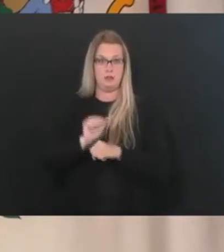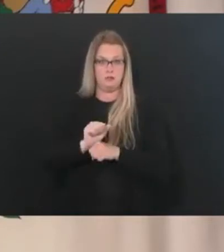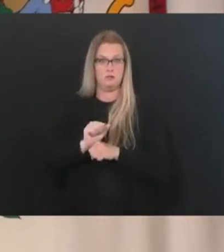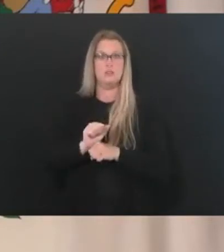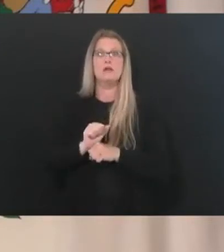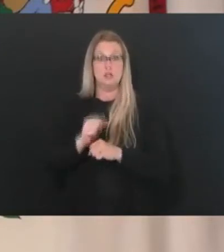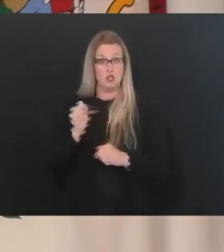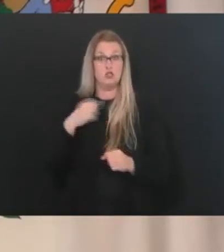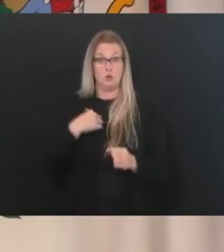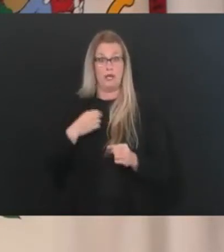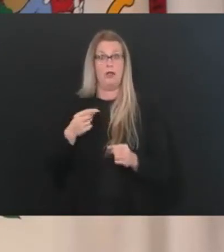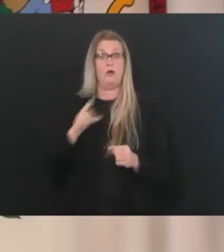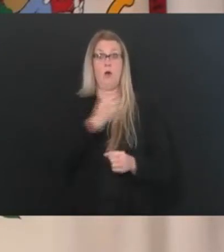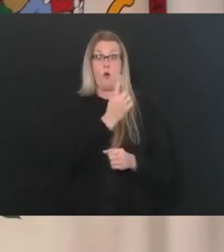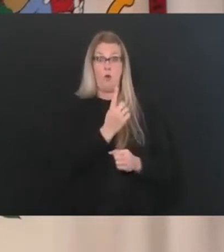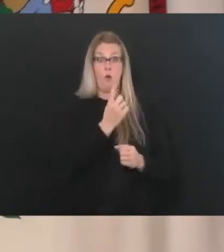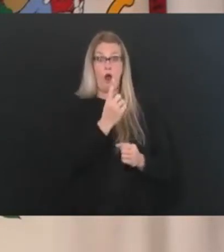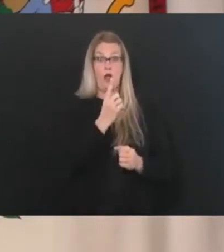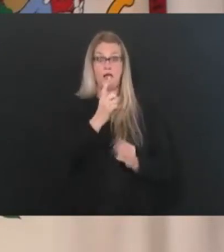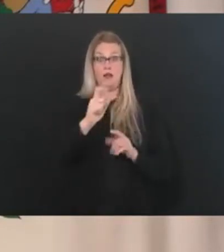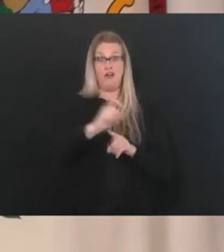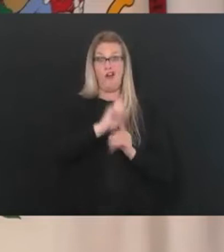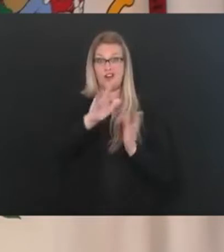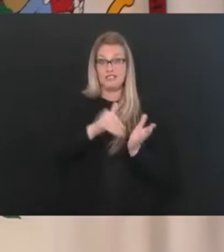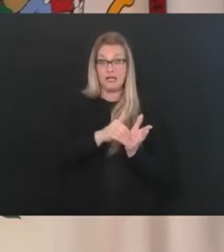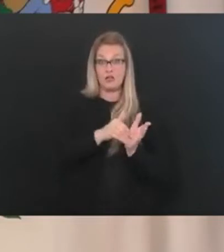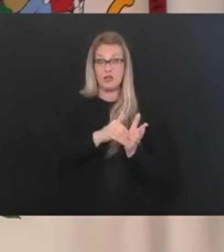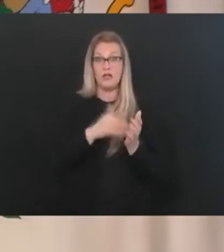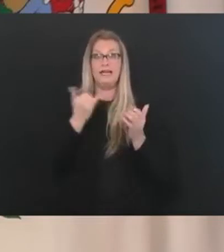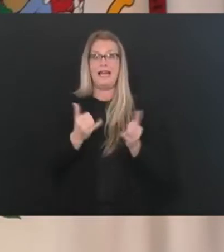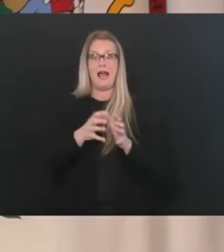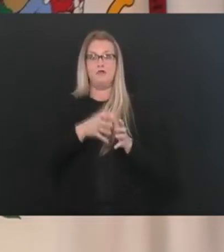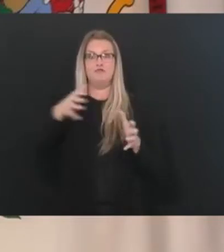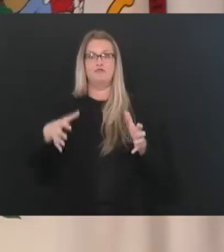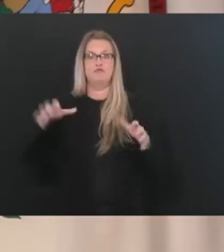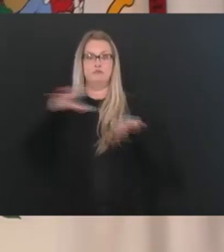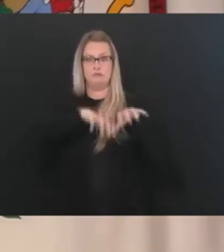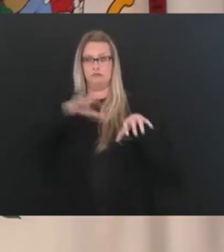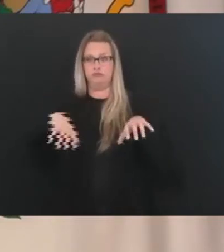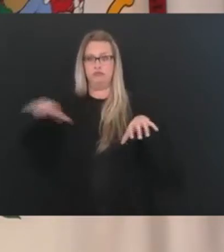NATIONAL GUARD STANDPOINT, TRIPLE IT, GENERAL, TRIPLE IT. AND WE DID.